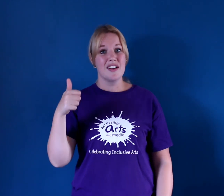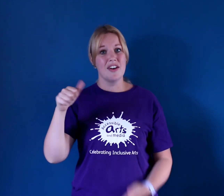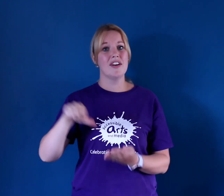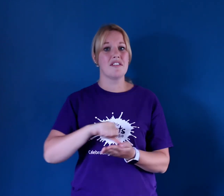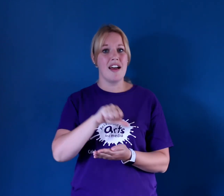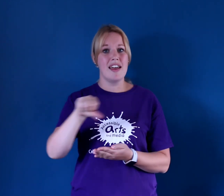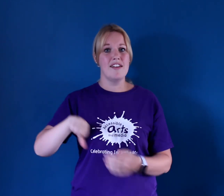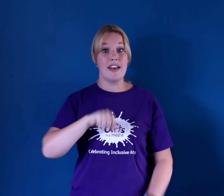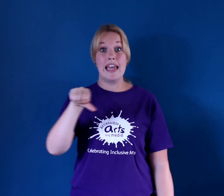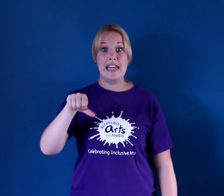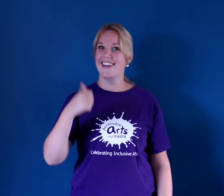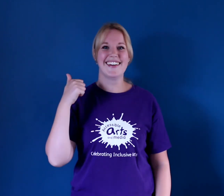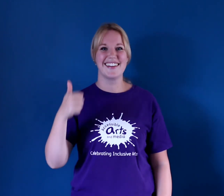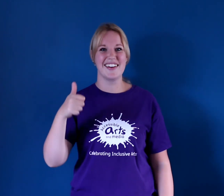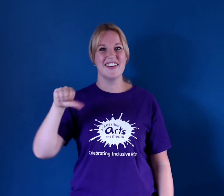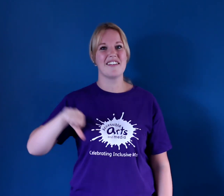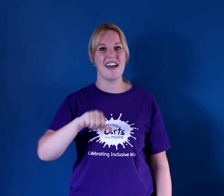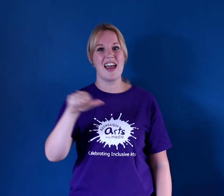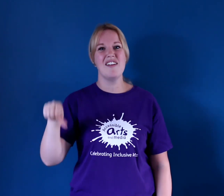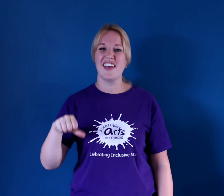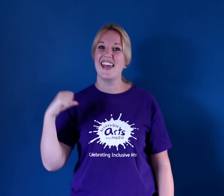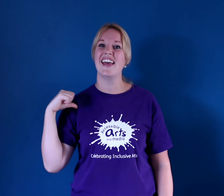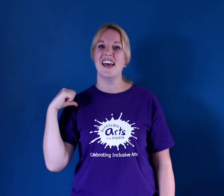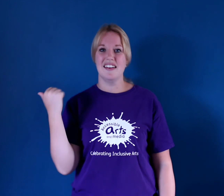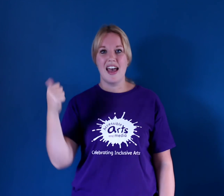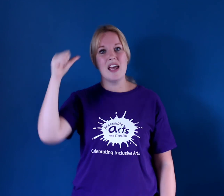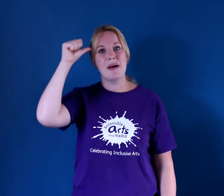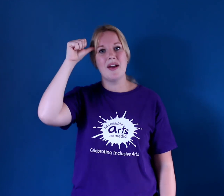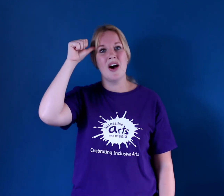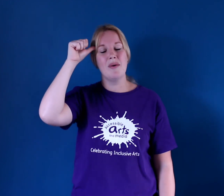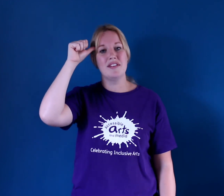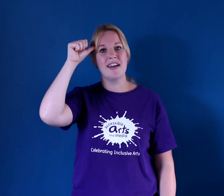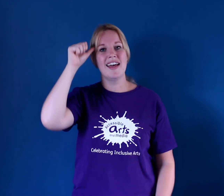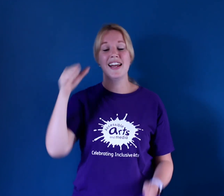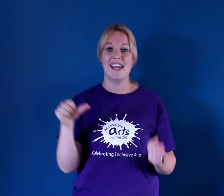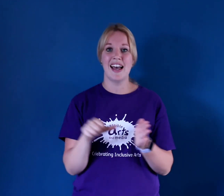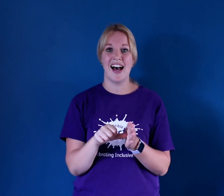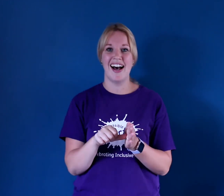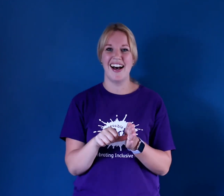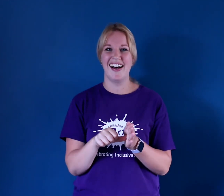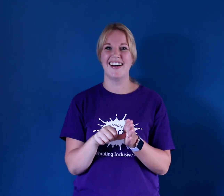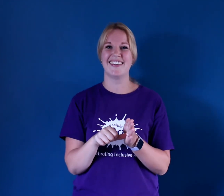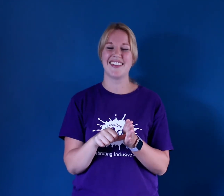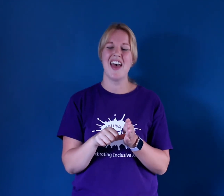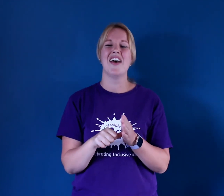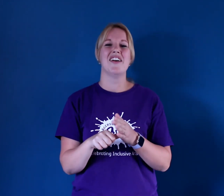Good gravy, good gravy, neighbour know it’s really hard.